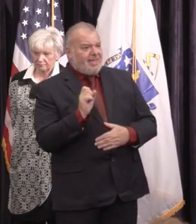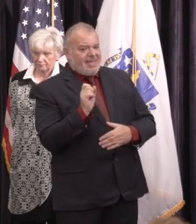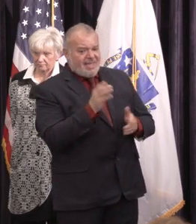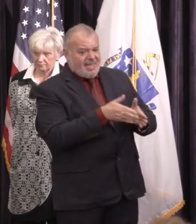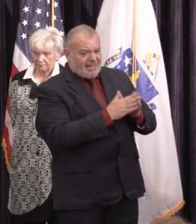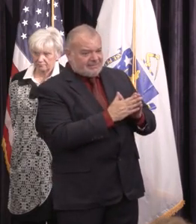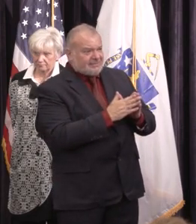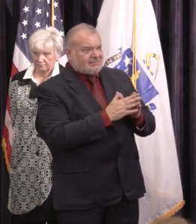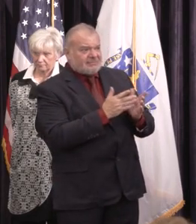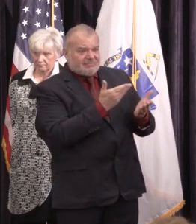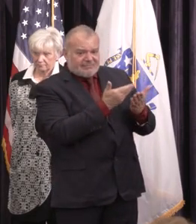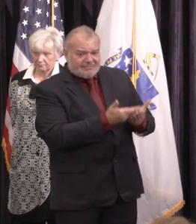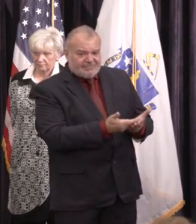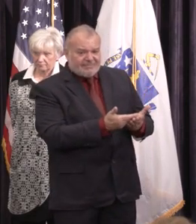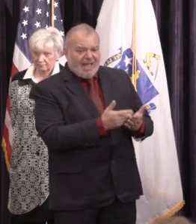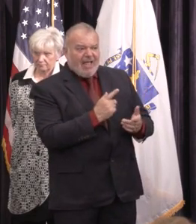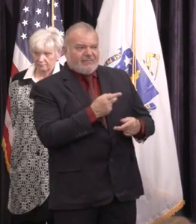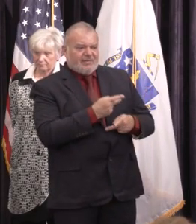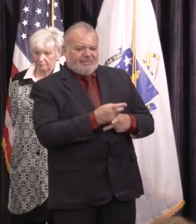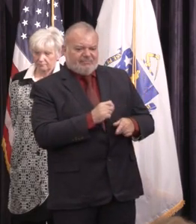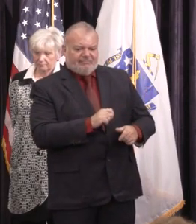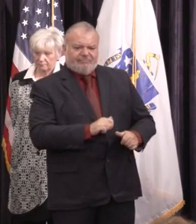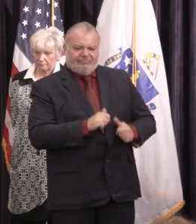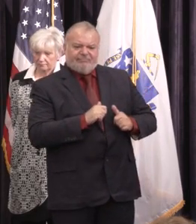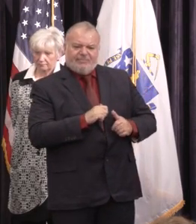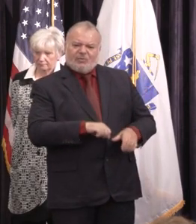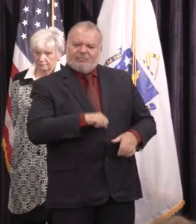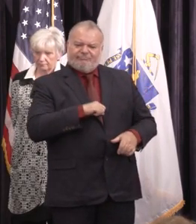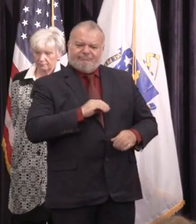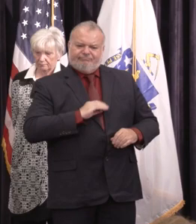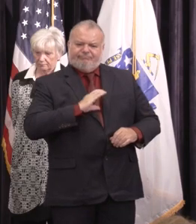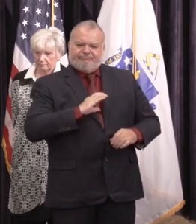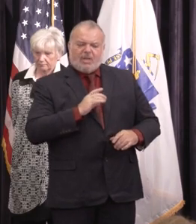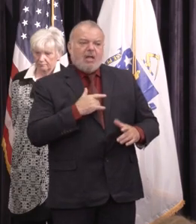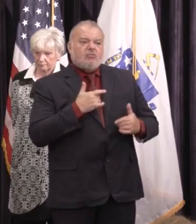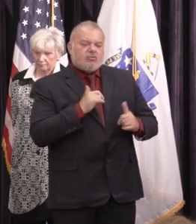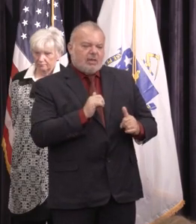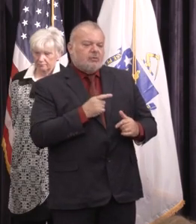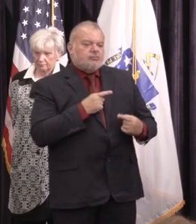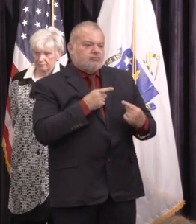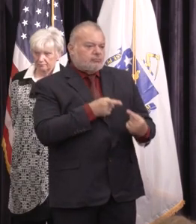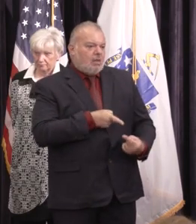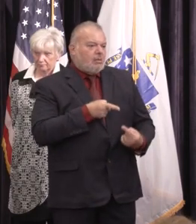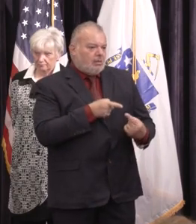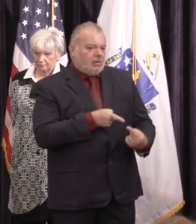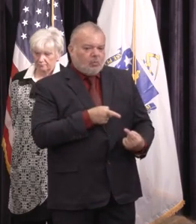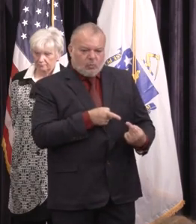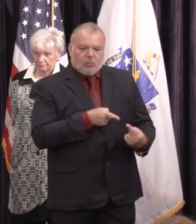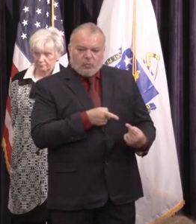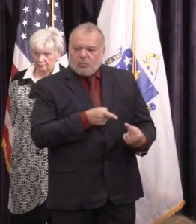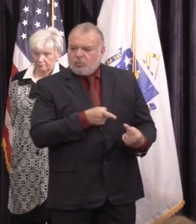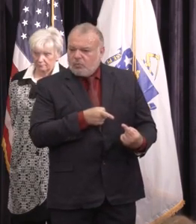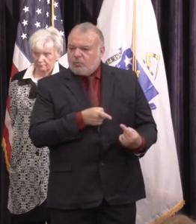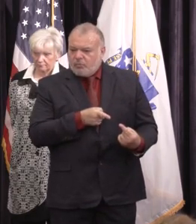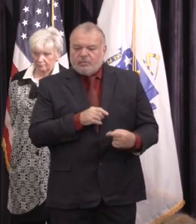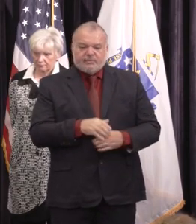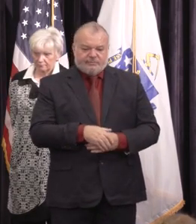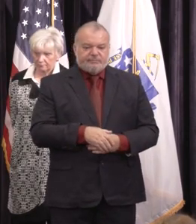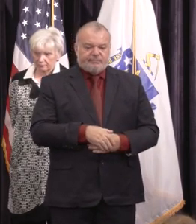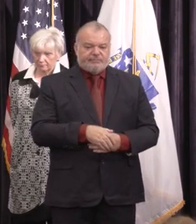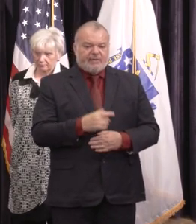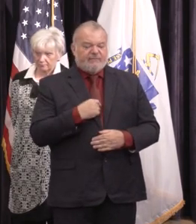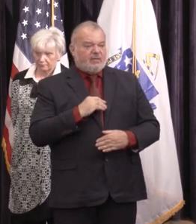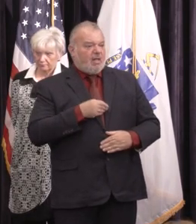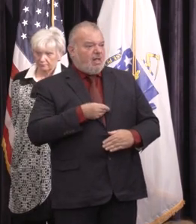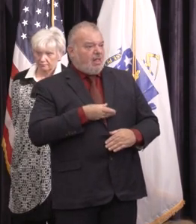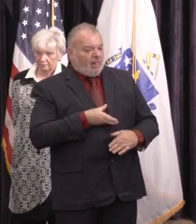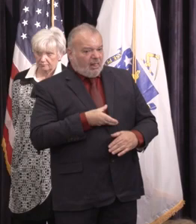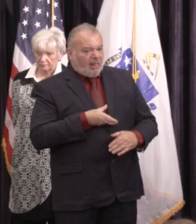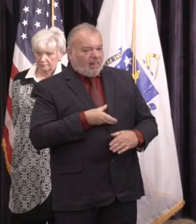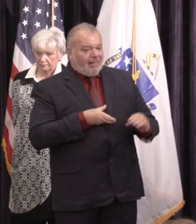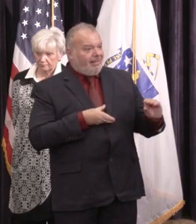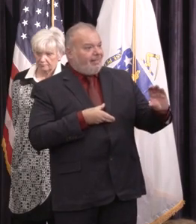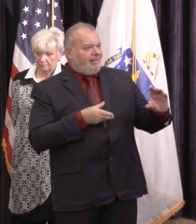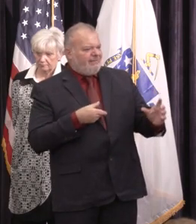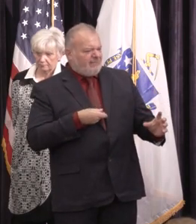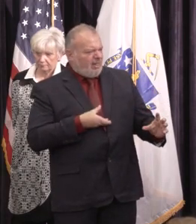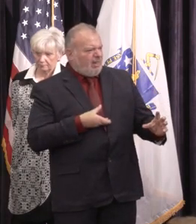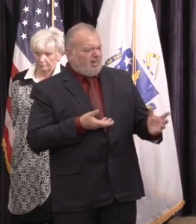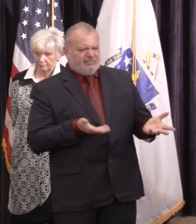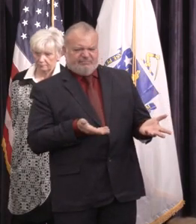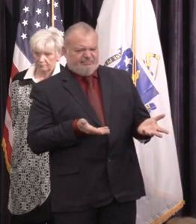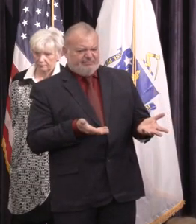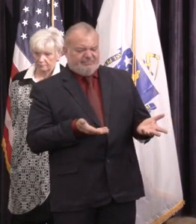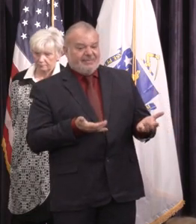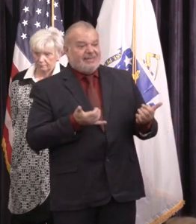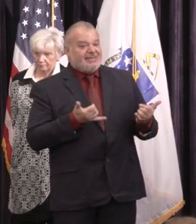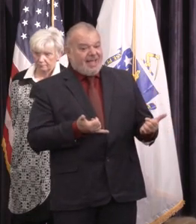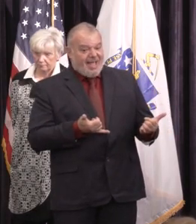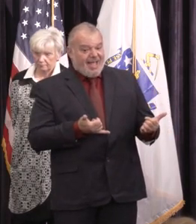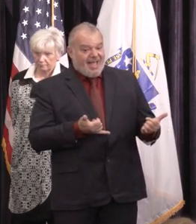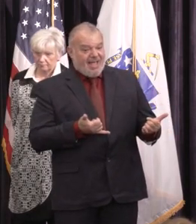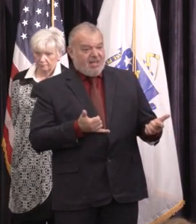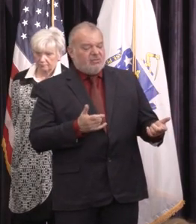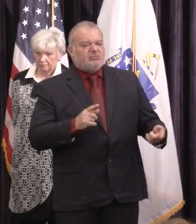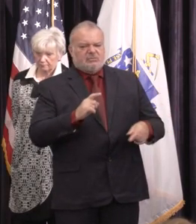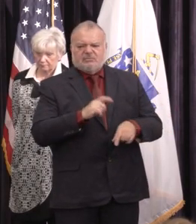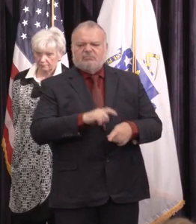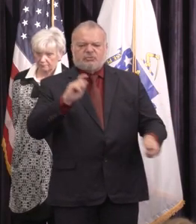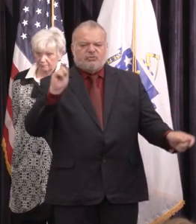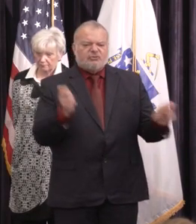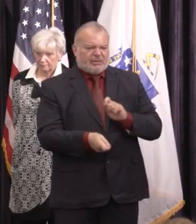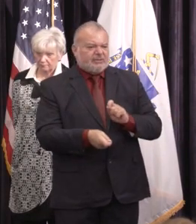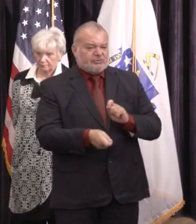It's a daily struggle. And now and going forward because MassAbility is a door any of us could walk